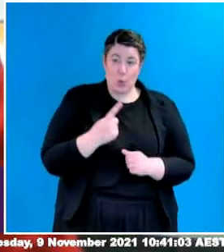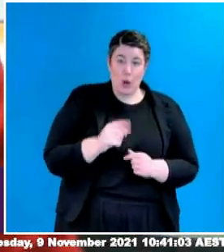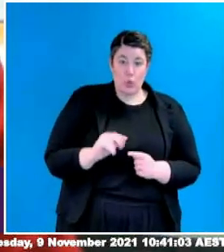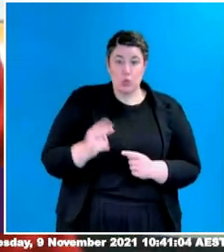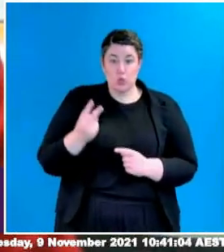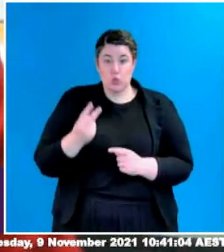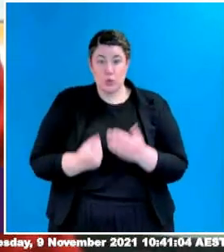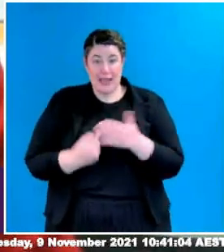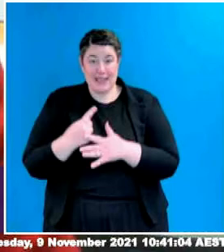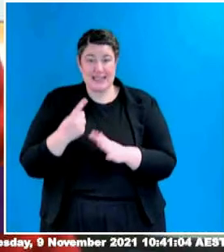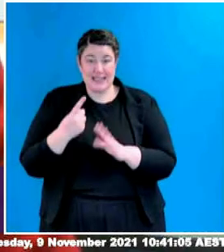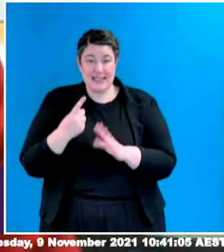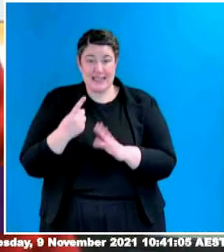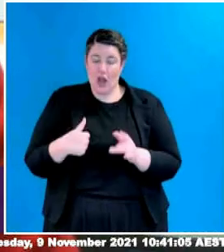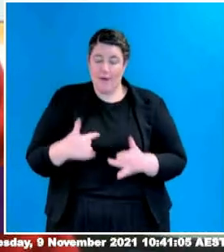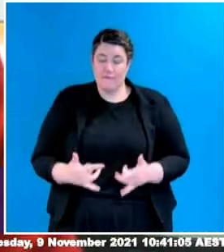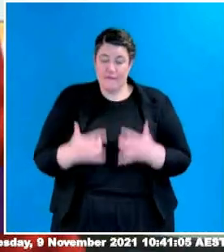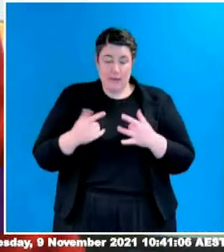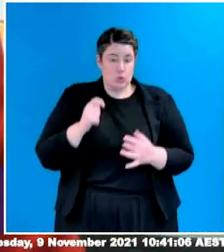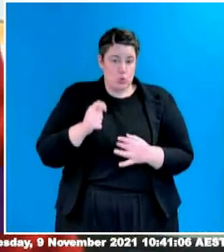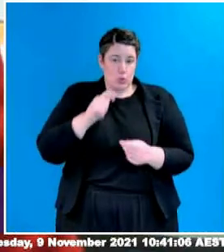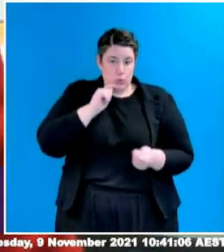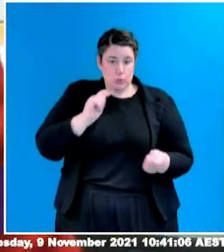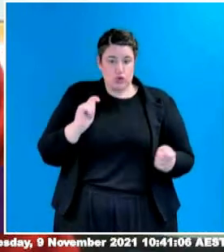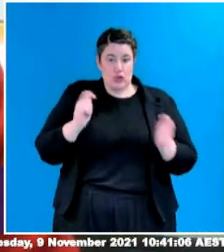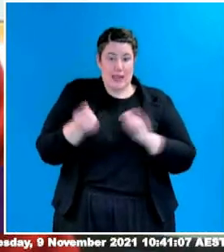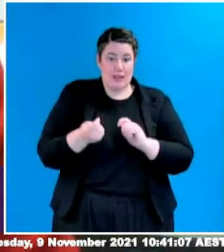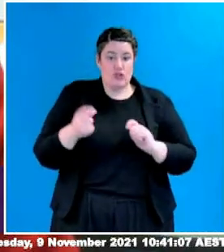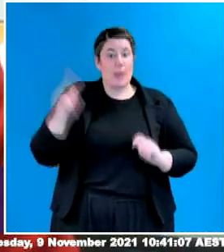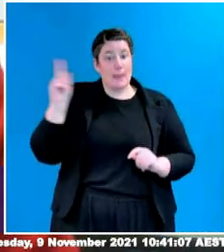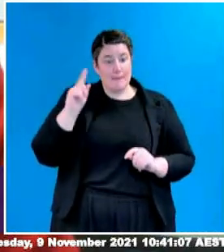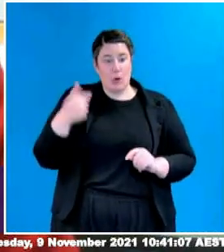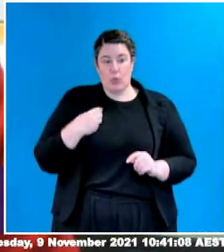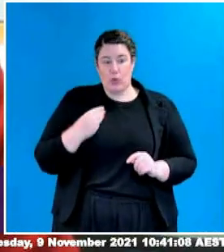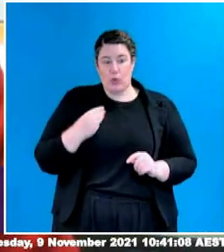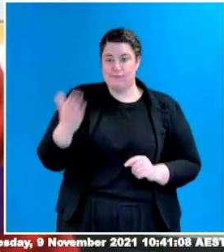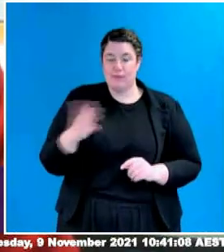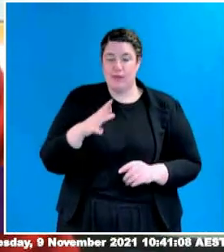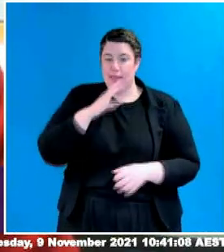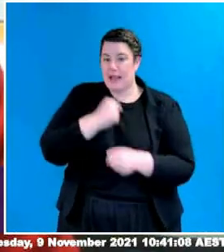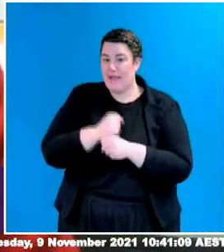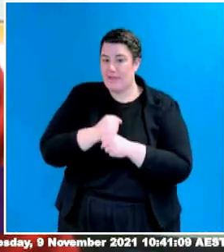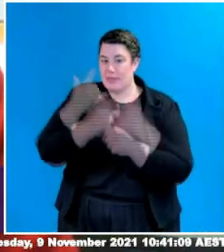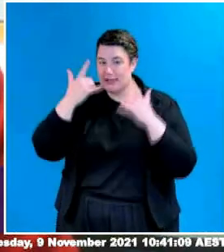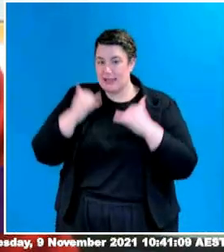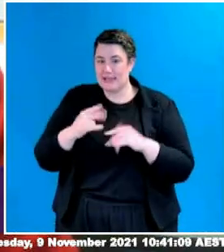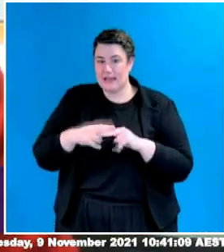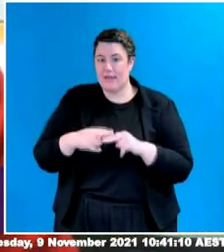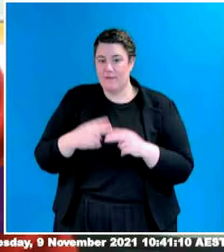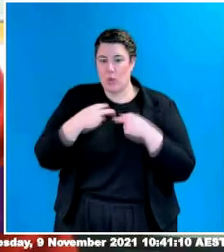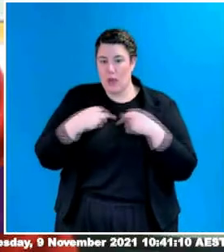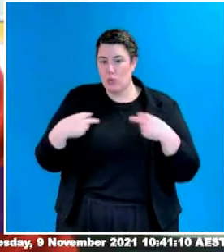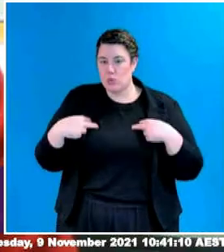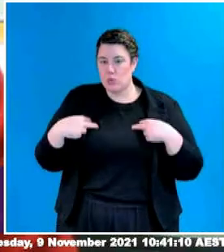I suspect that may be where we are heading, but at the moment we just give all the bills to the Government Solicitor for counsel.